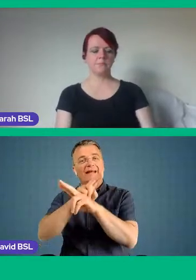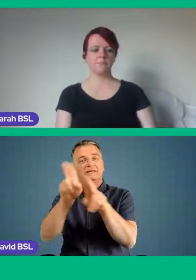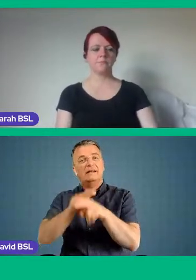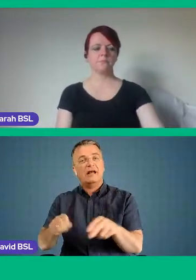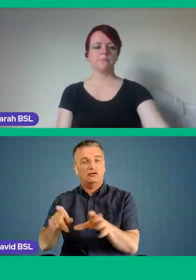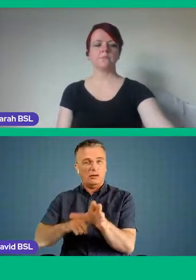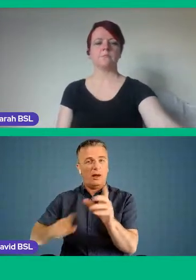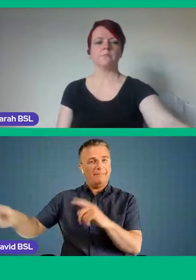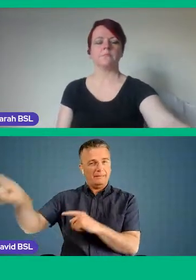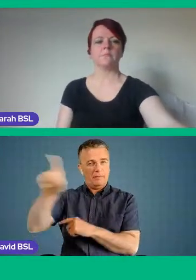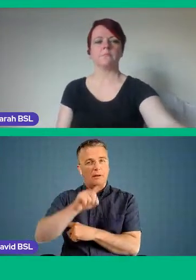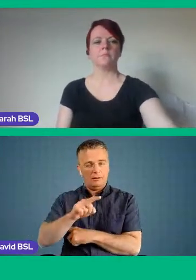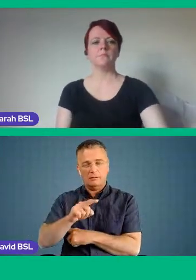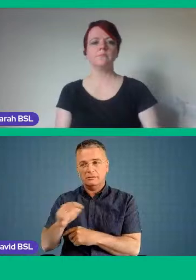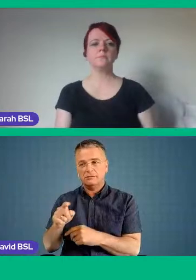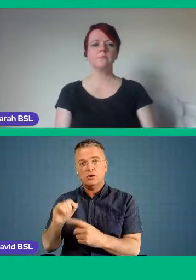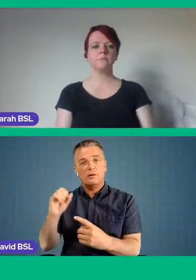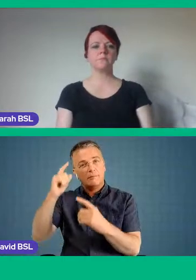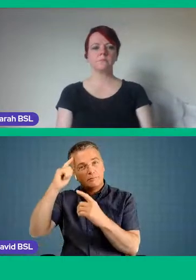creation will underpin that process